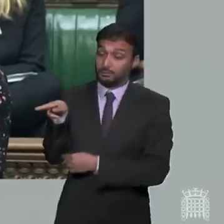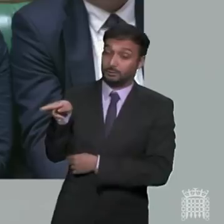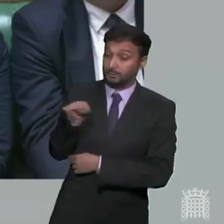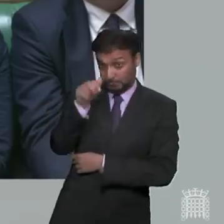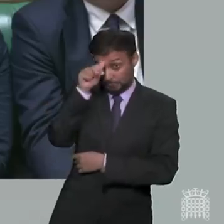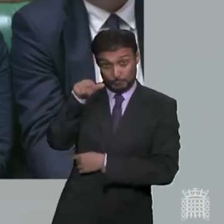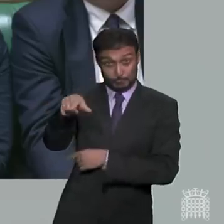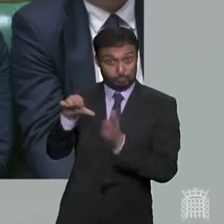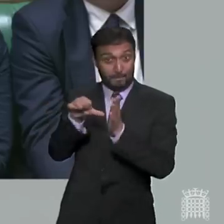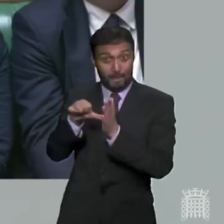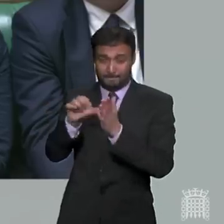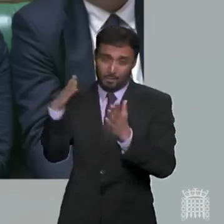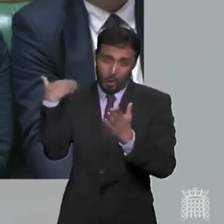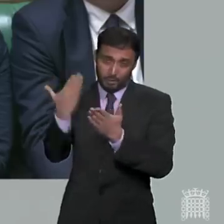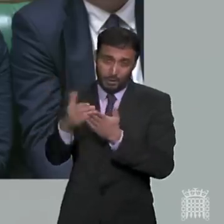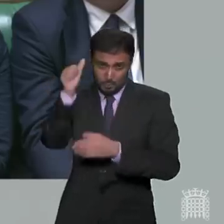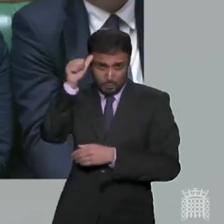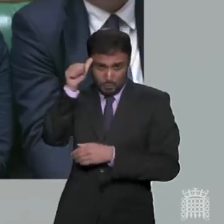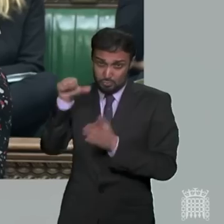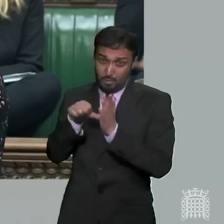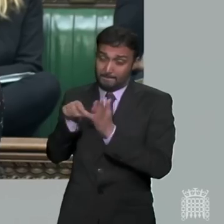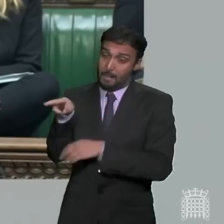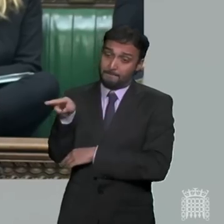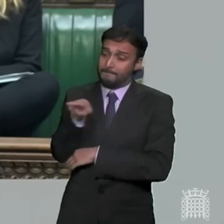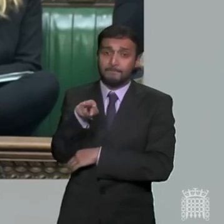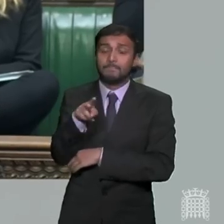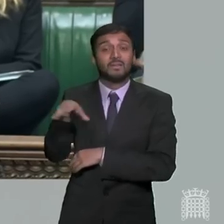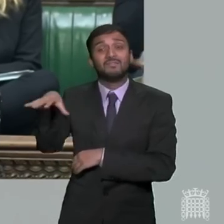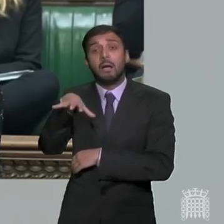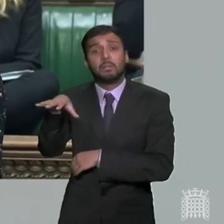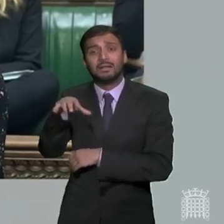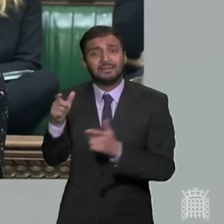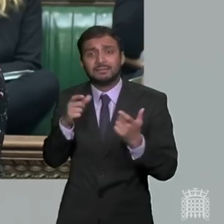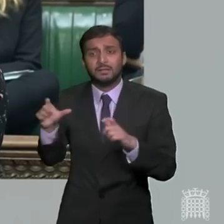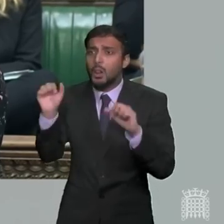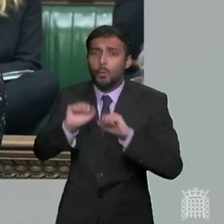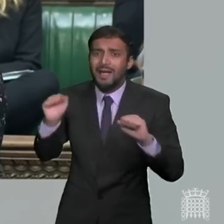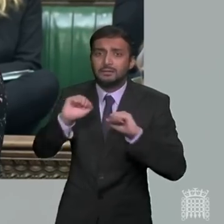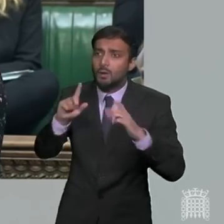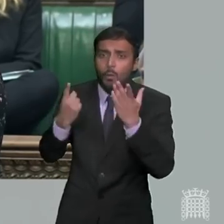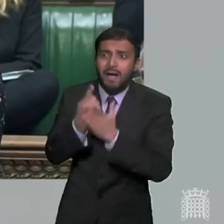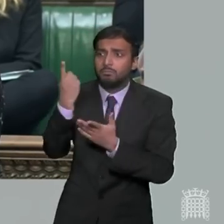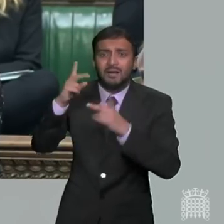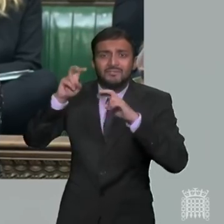Families are still waiting for answers from the marine accident investigation branch. Why has this investigation taken so long?